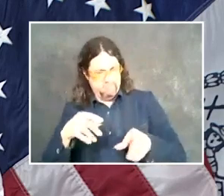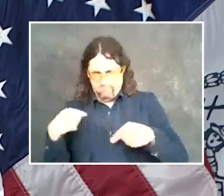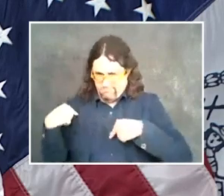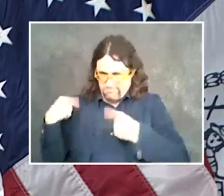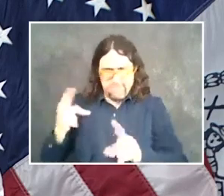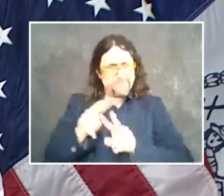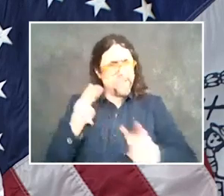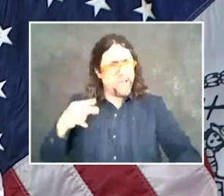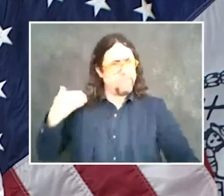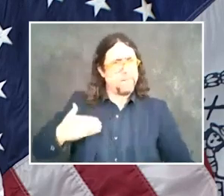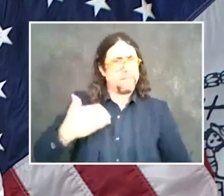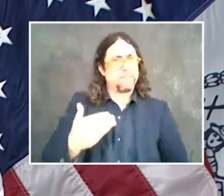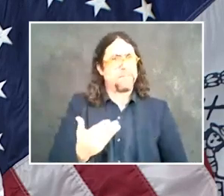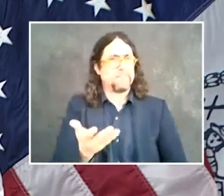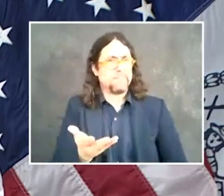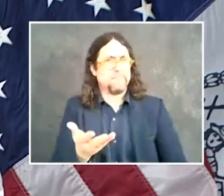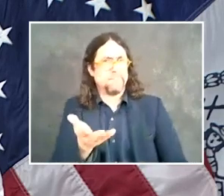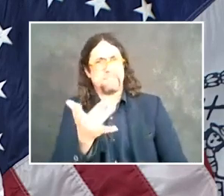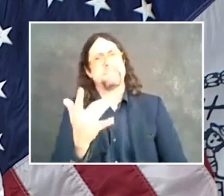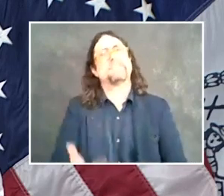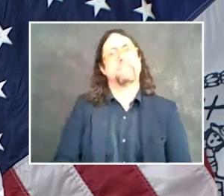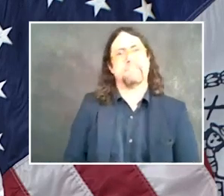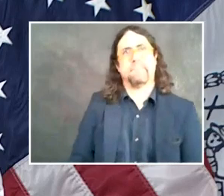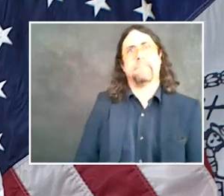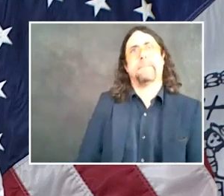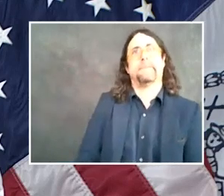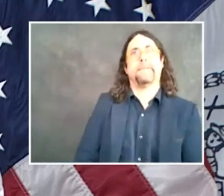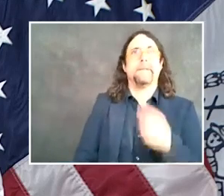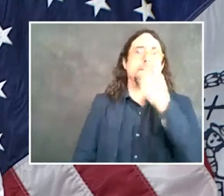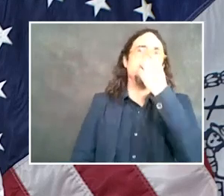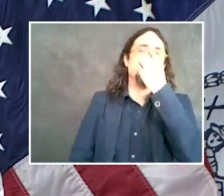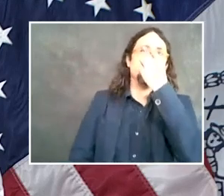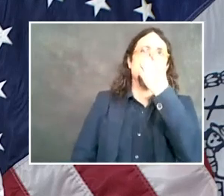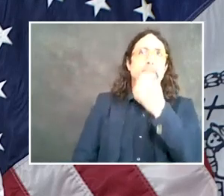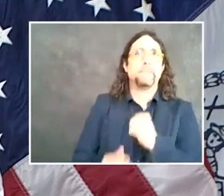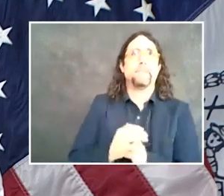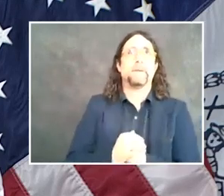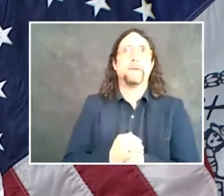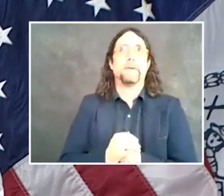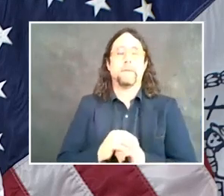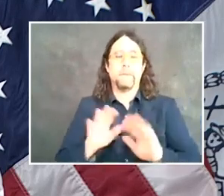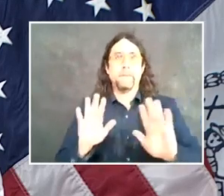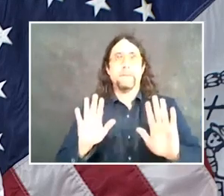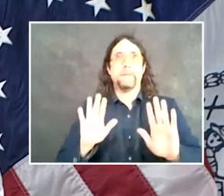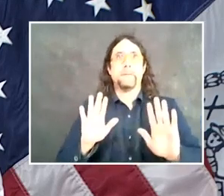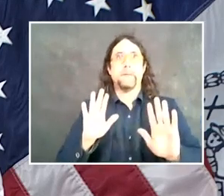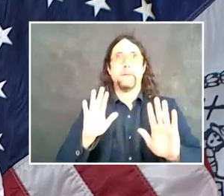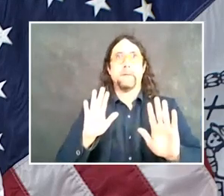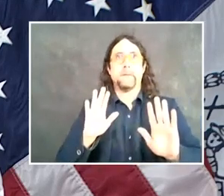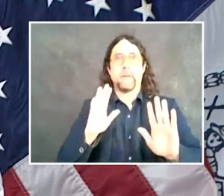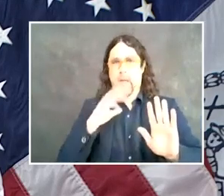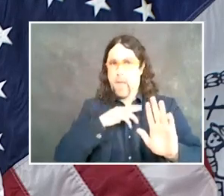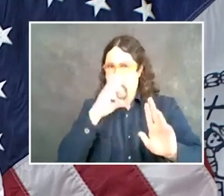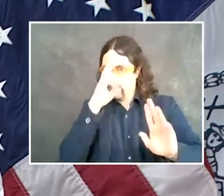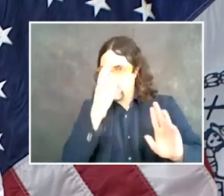TO THE COMMISSIONER. AGAIN, RESPECTFULLY, I AM NOT YOU'RE SAYING I WAS SHOCKED THAT'S THE CASE.